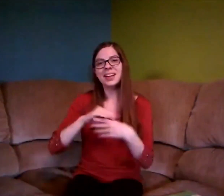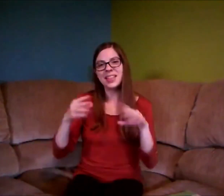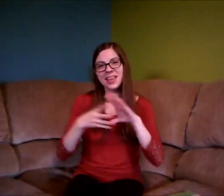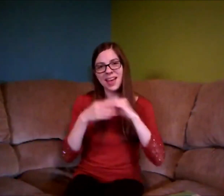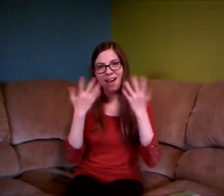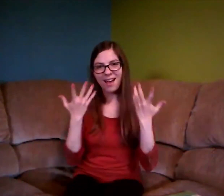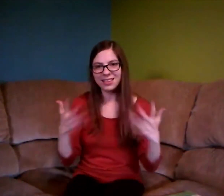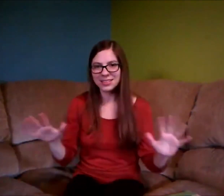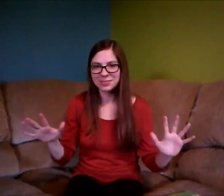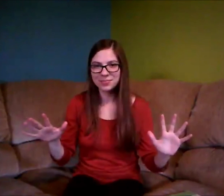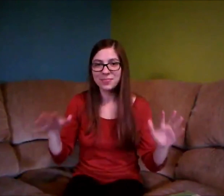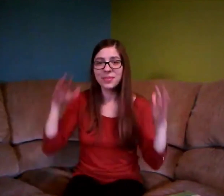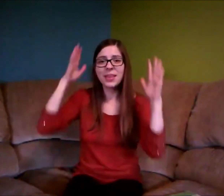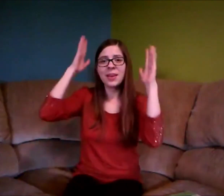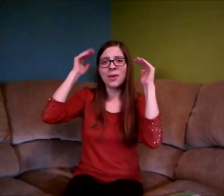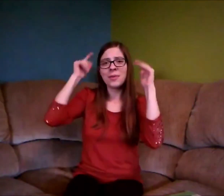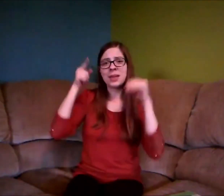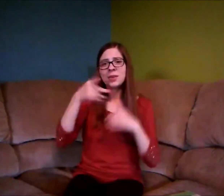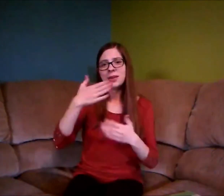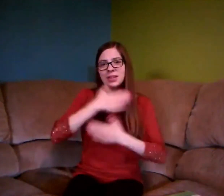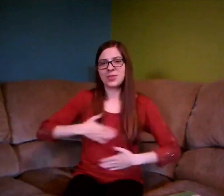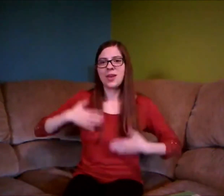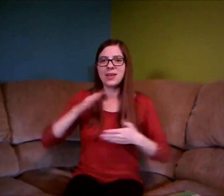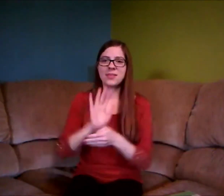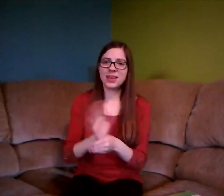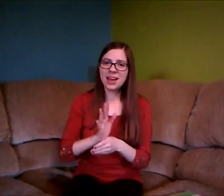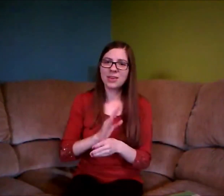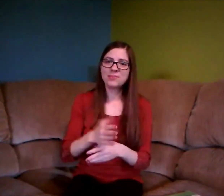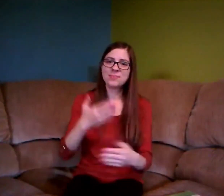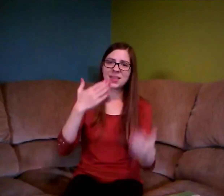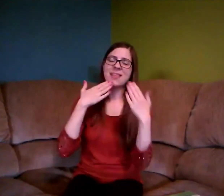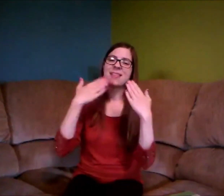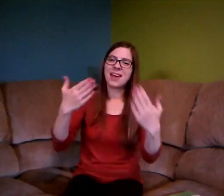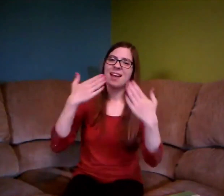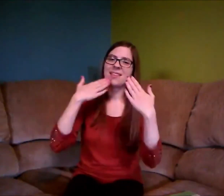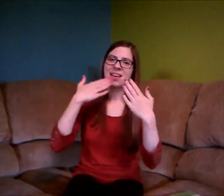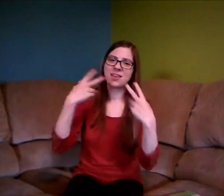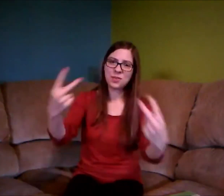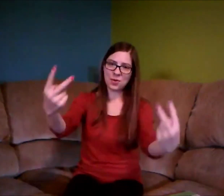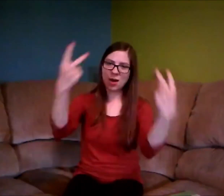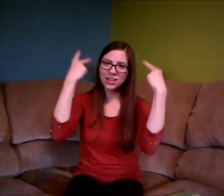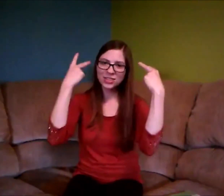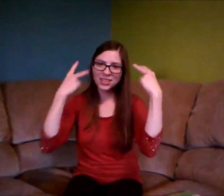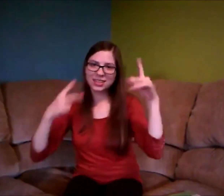The end! I hope you enjoyed this video and thanks for watching!